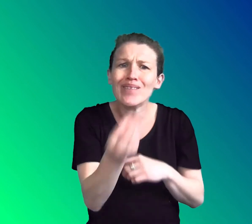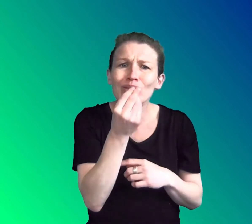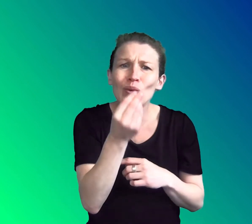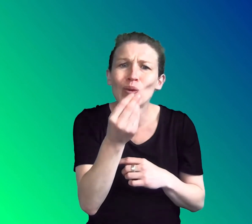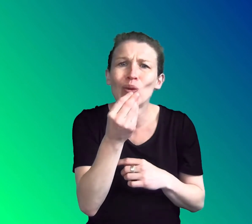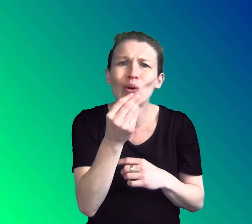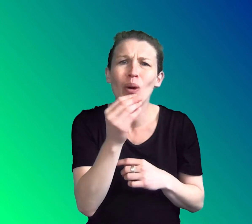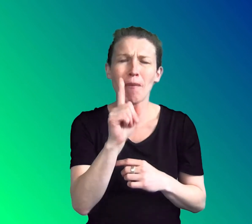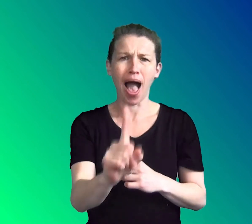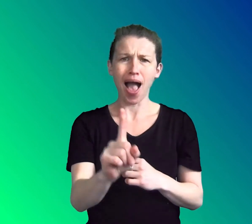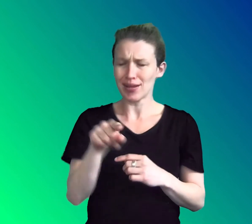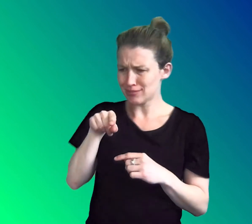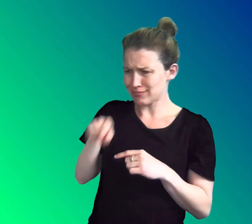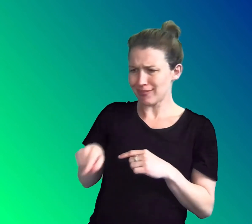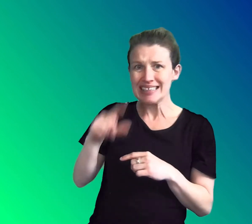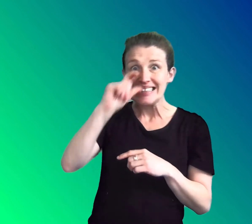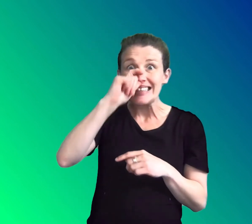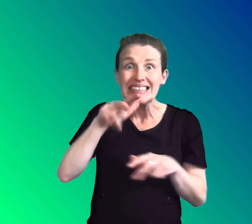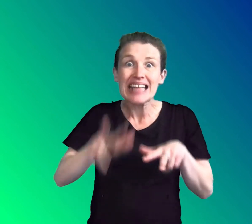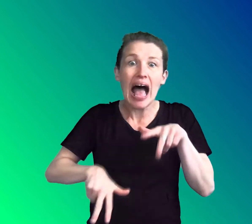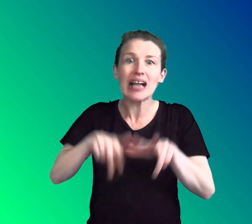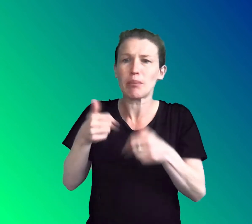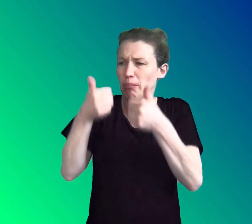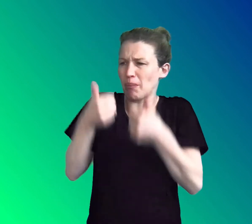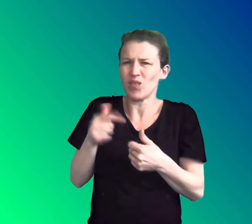and they like the same foods as the Takahe.